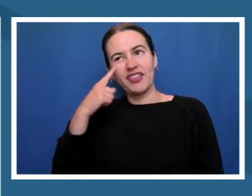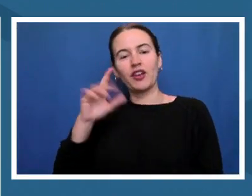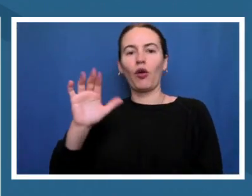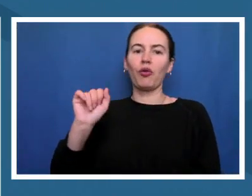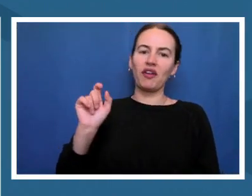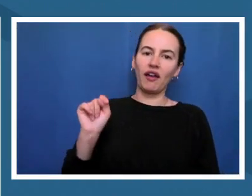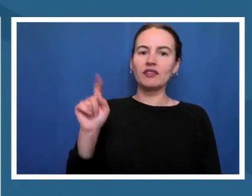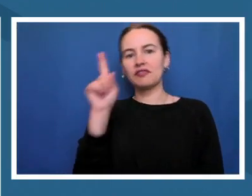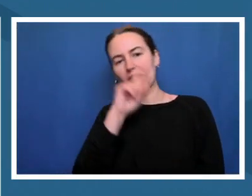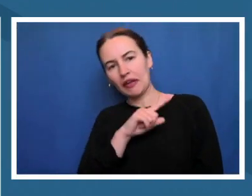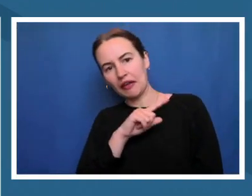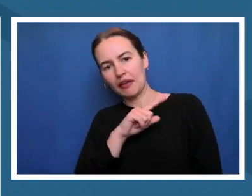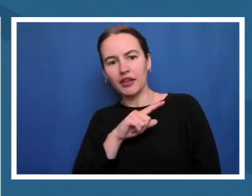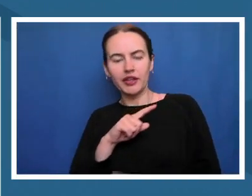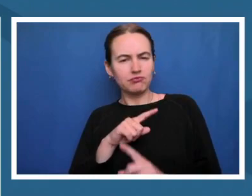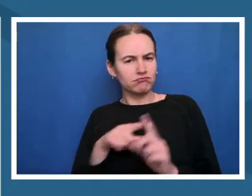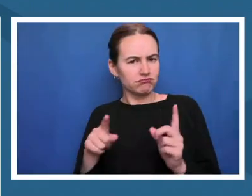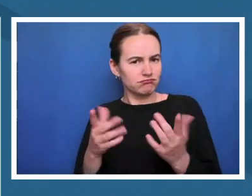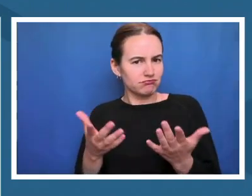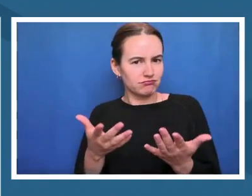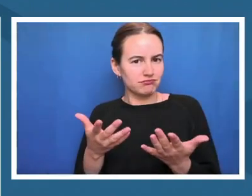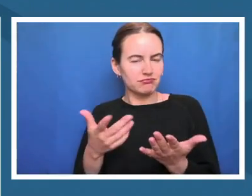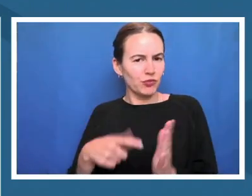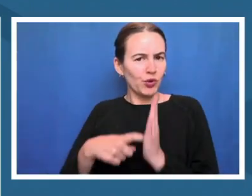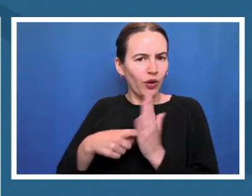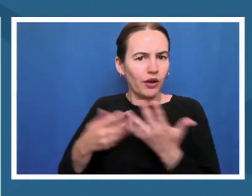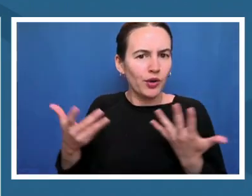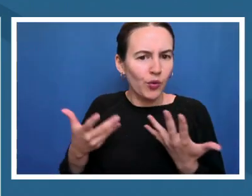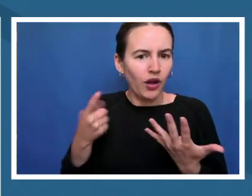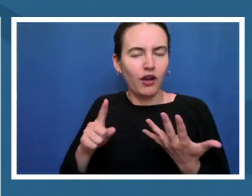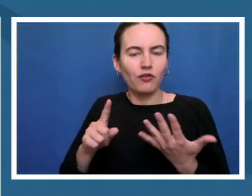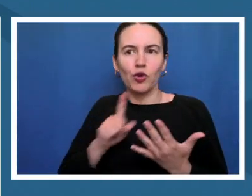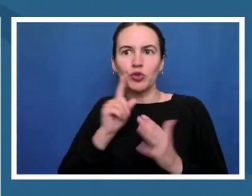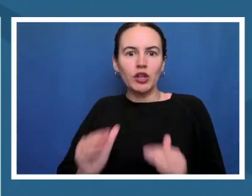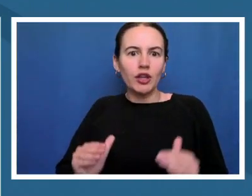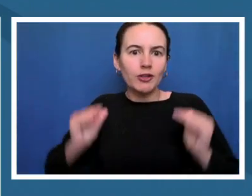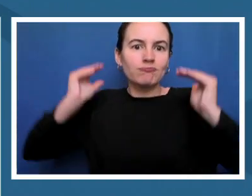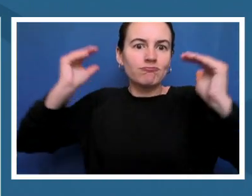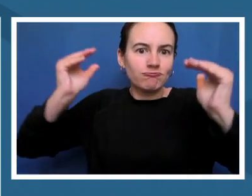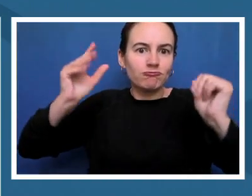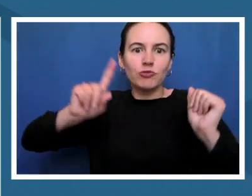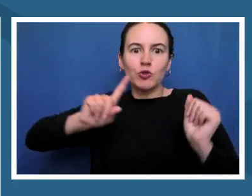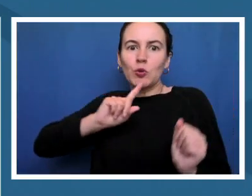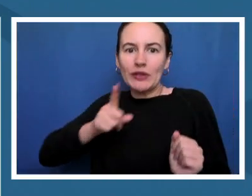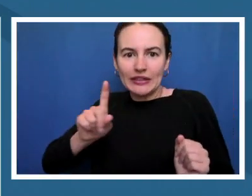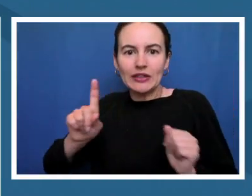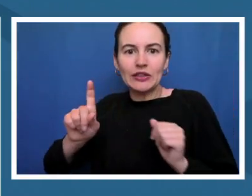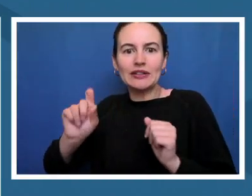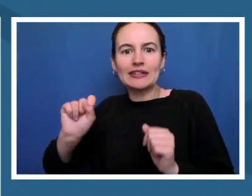what goes into having to do one of those high-tech realistic scans what are they